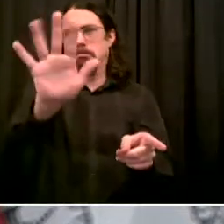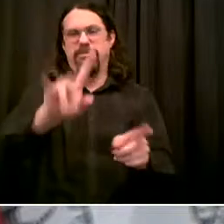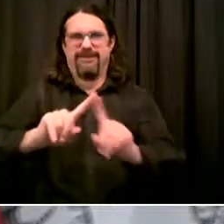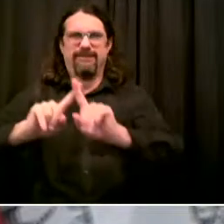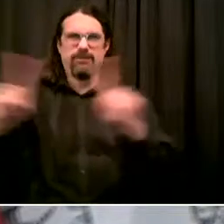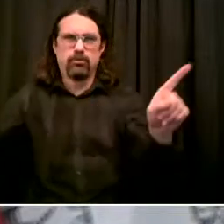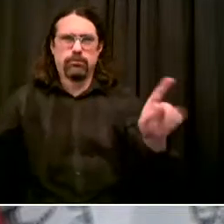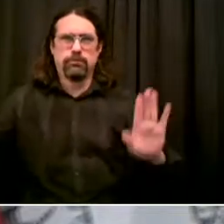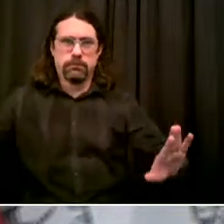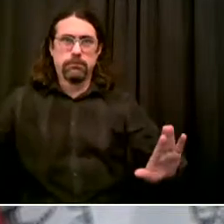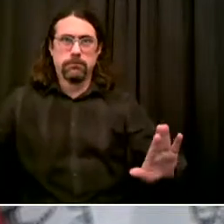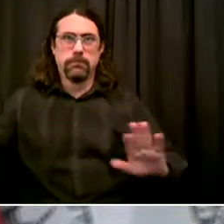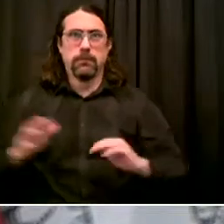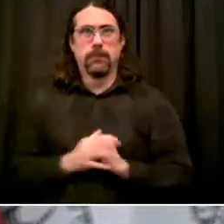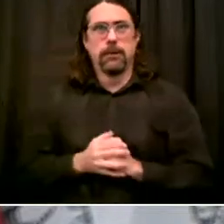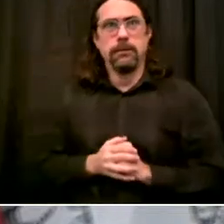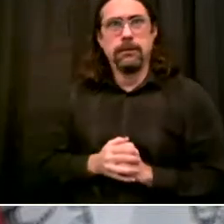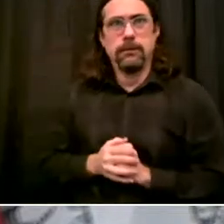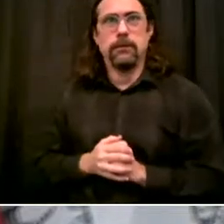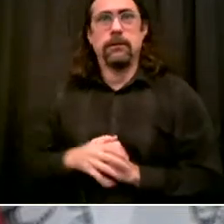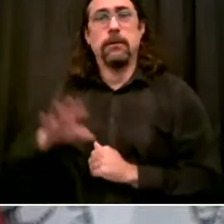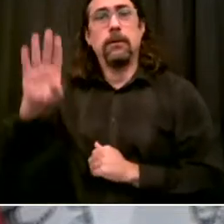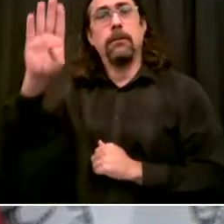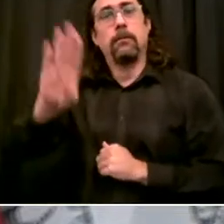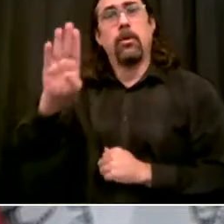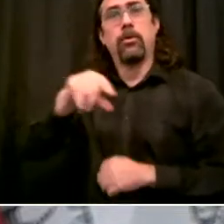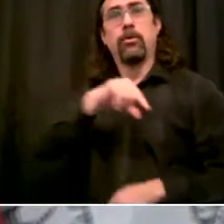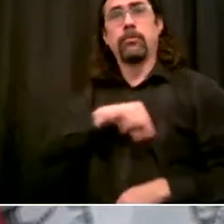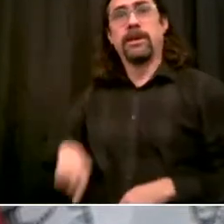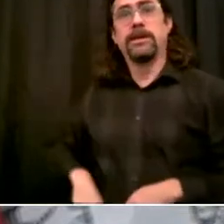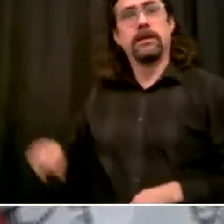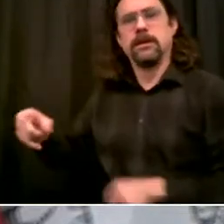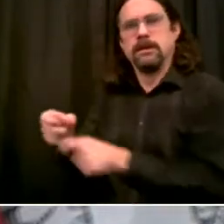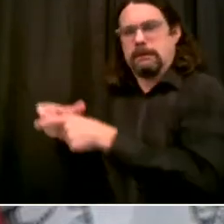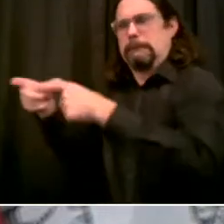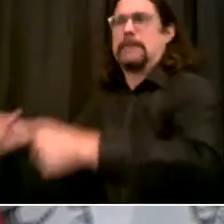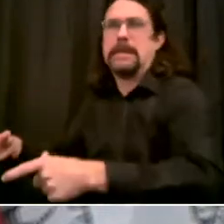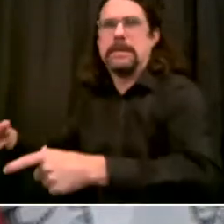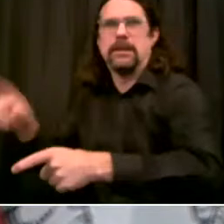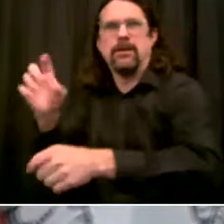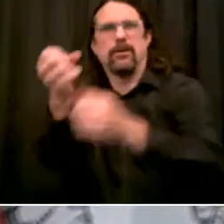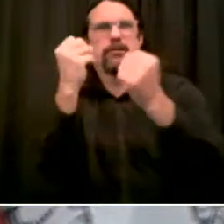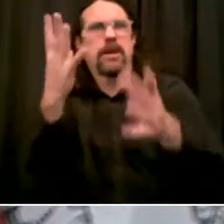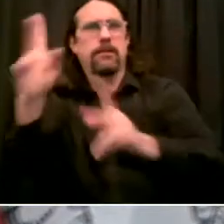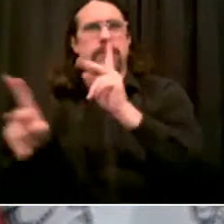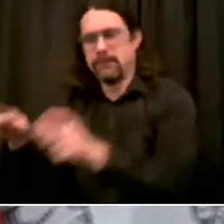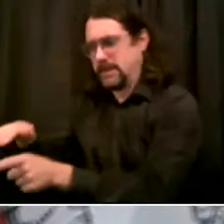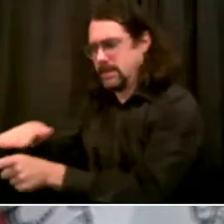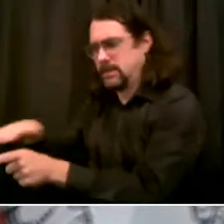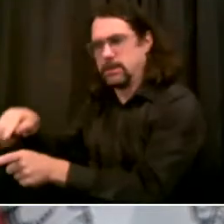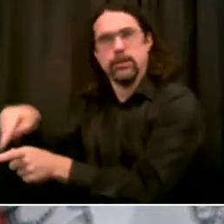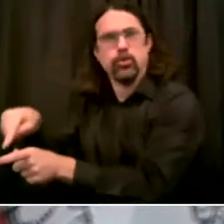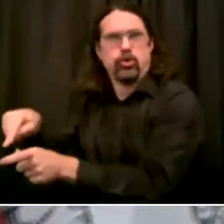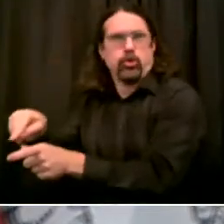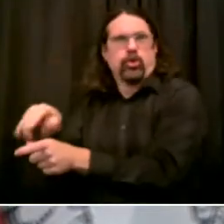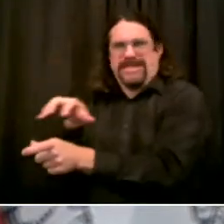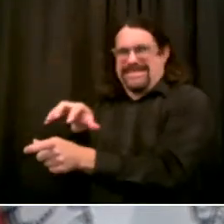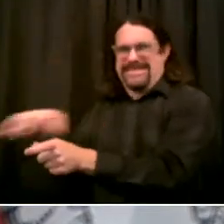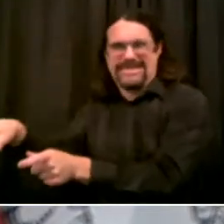IMPORTANT QUESTION. IT IIDIS FFERENT THAN WHAT WE SAW IN QUEENS. I AAM A LAYMAN AND I WILL LET